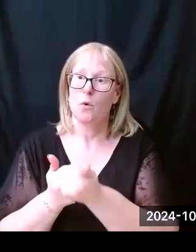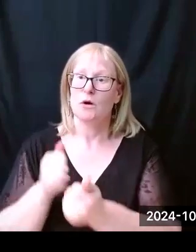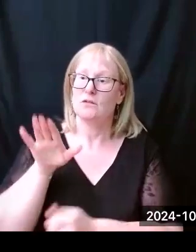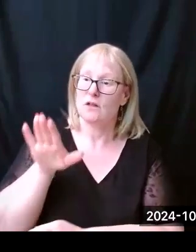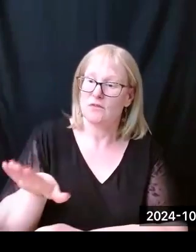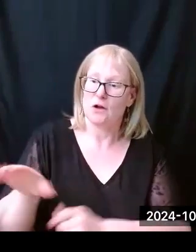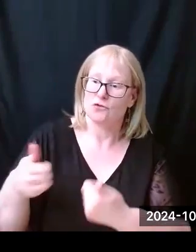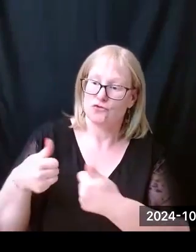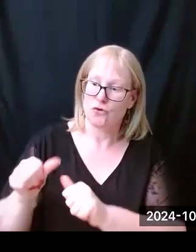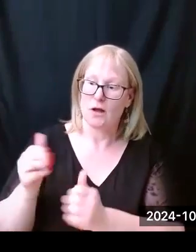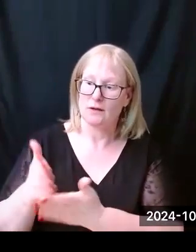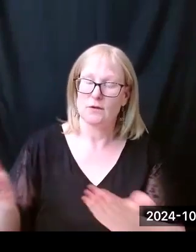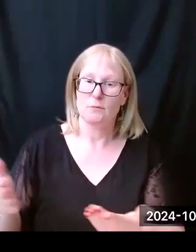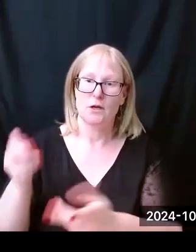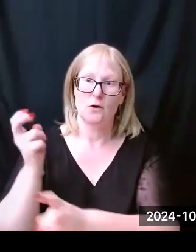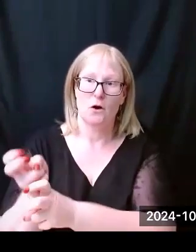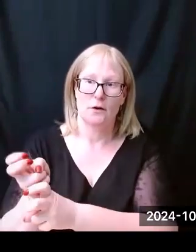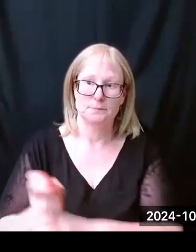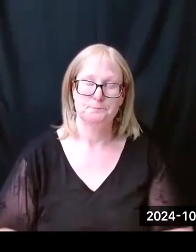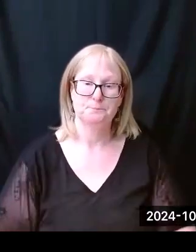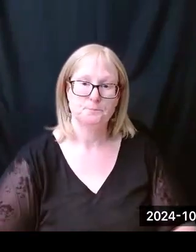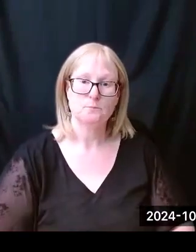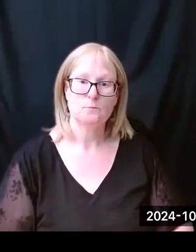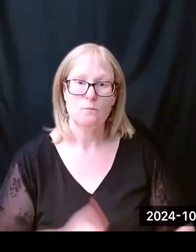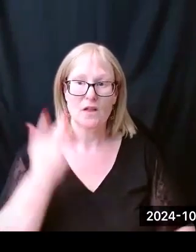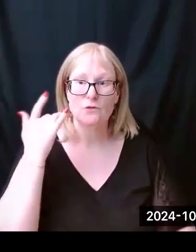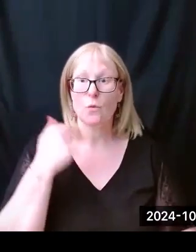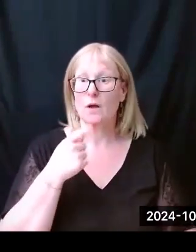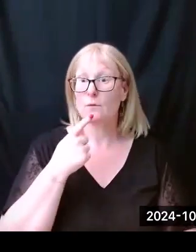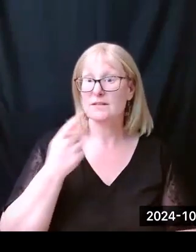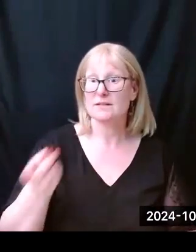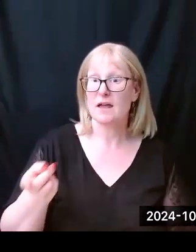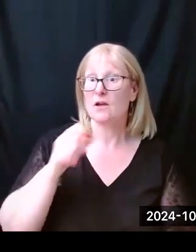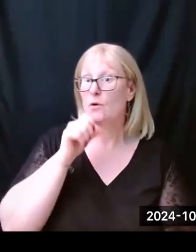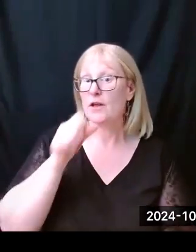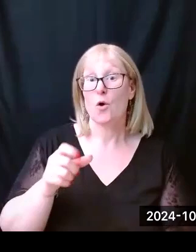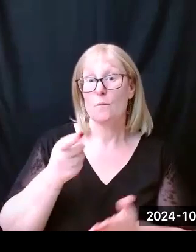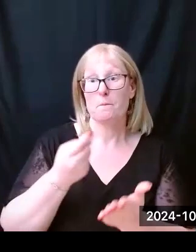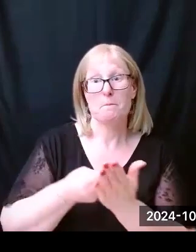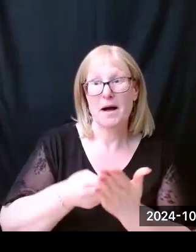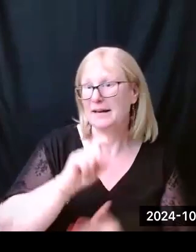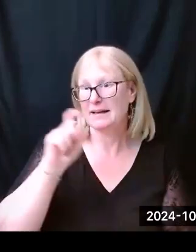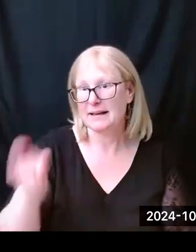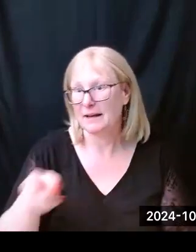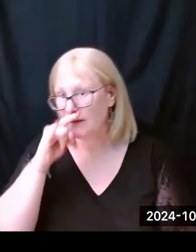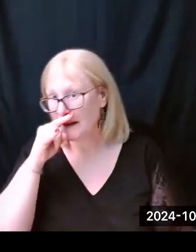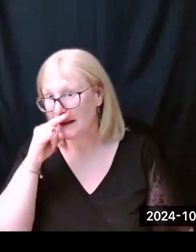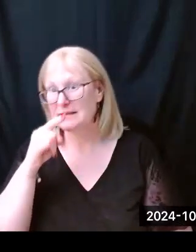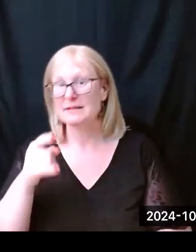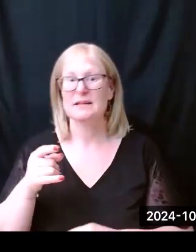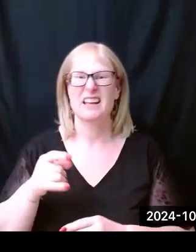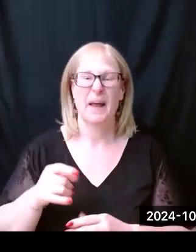So that's why I emphasize that we pay kids, not in paychecks. Unless, you know, you have a child who is motivated